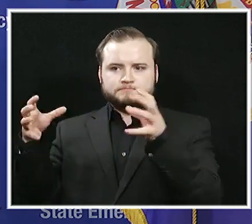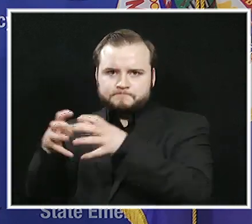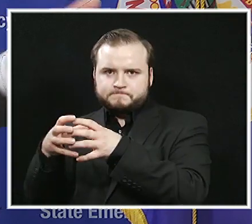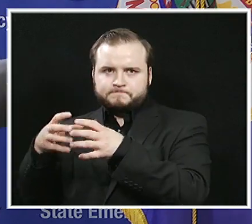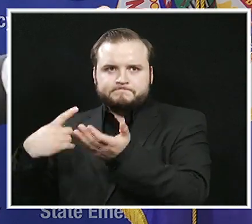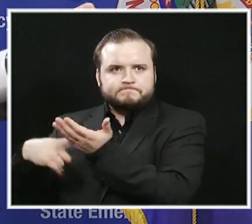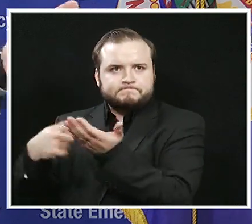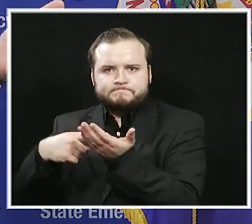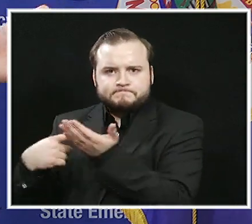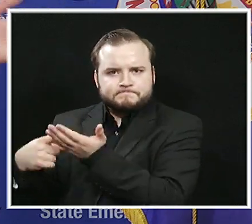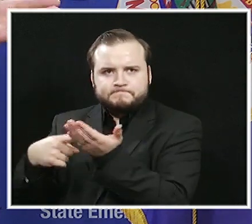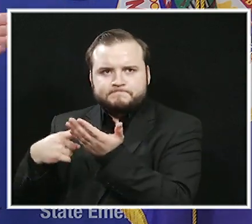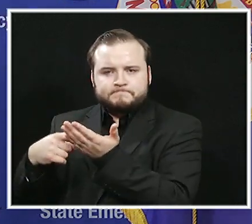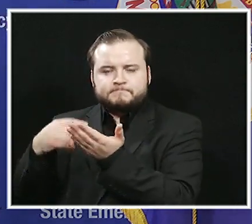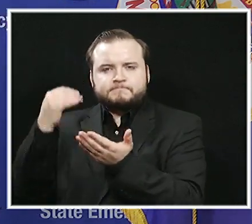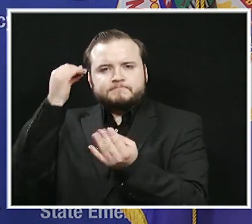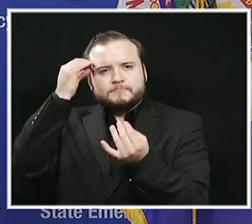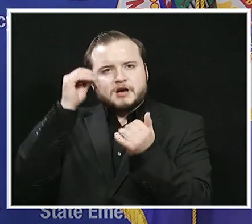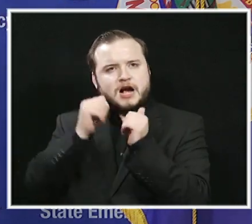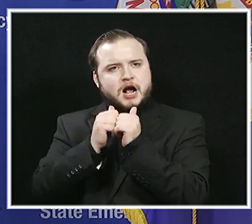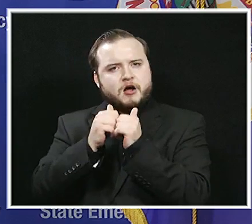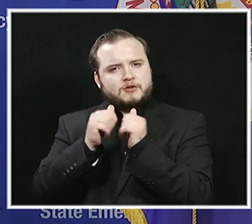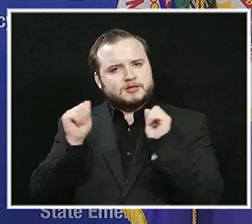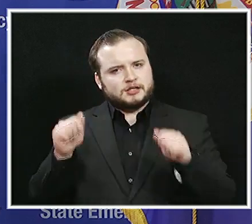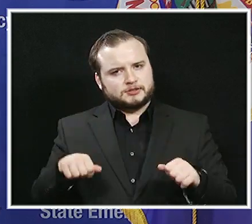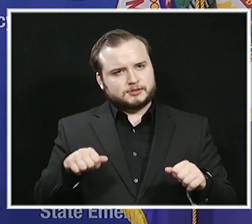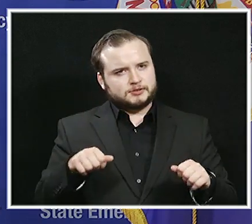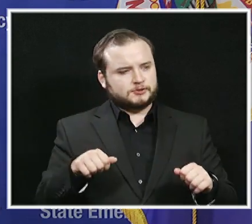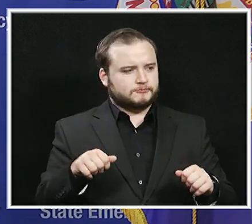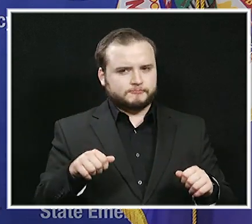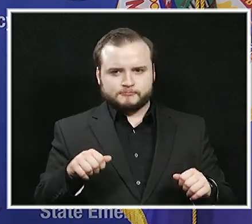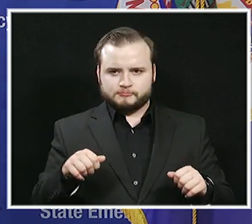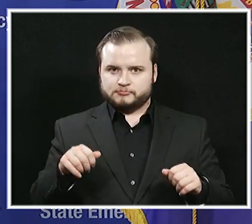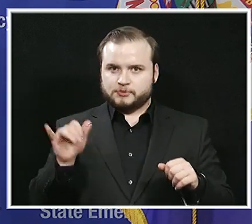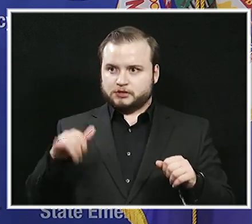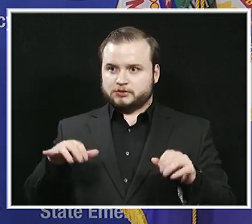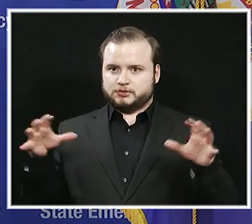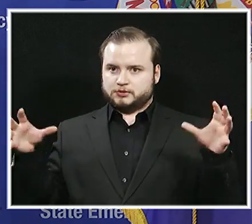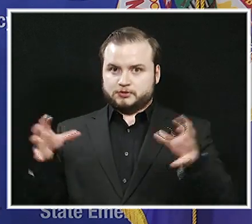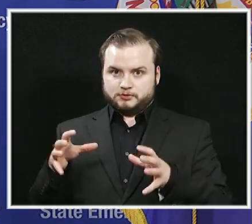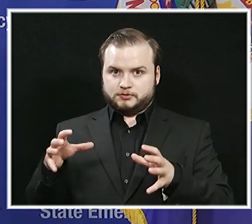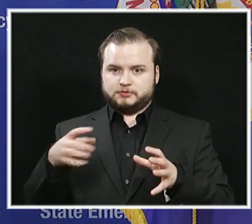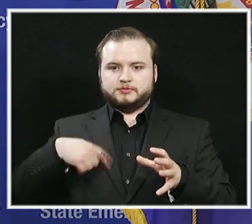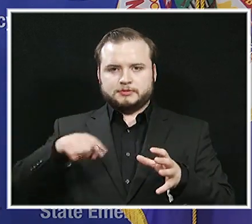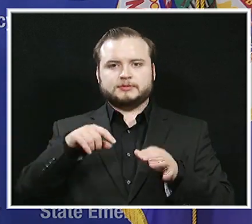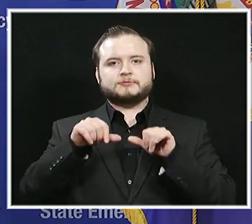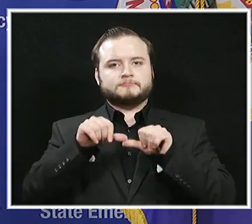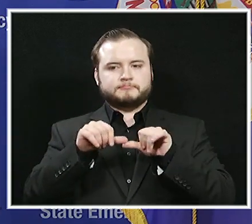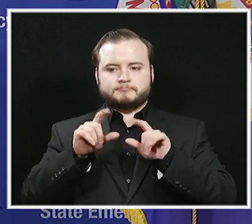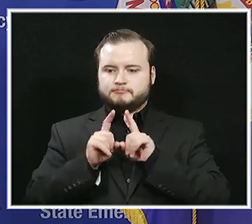but a lot of what we do in faith traditions is that sense of faith, community gathered today. They are thinking through that, what I'm asking for